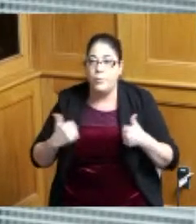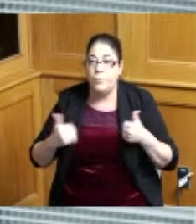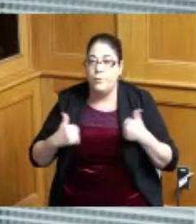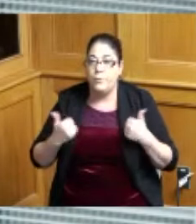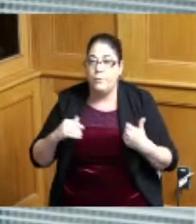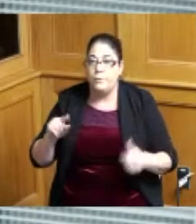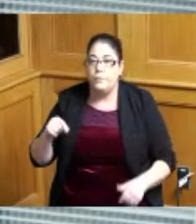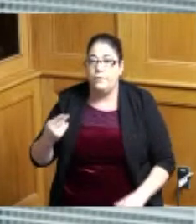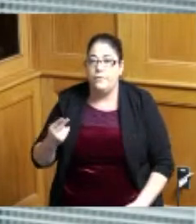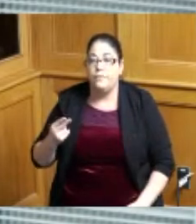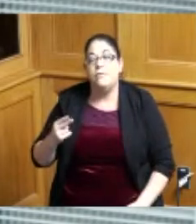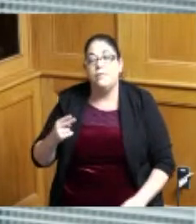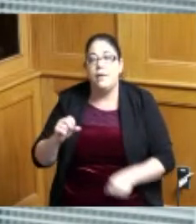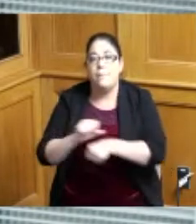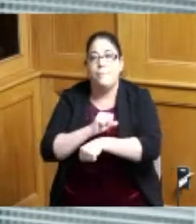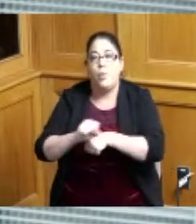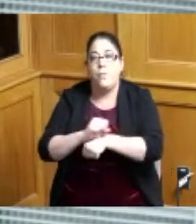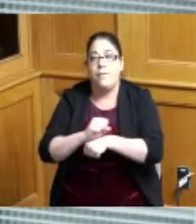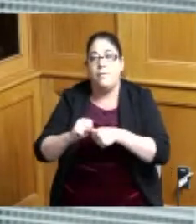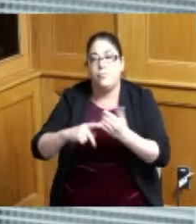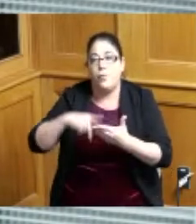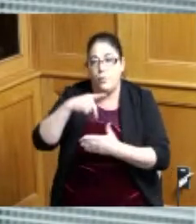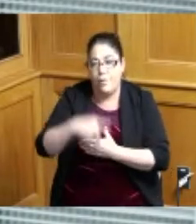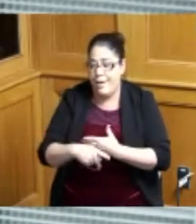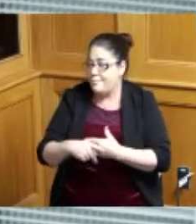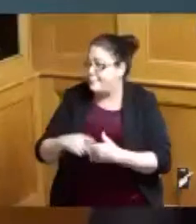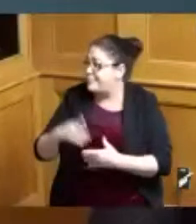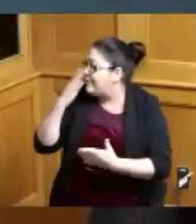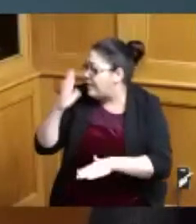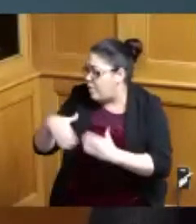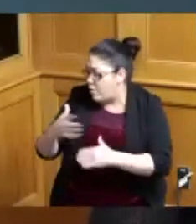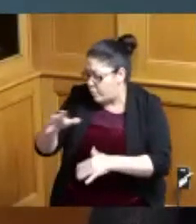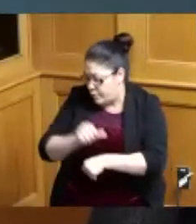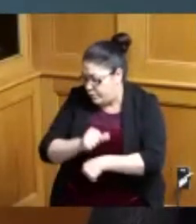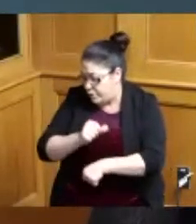their reach so far yeah and so thank you for all that you're doing I drove past